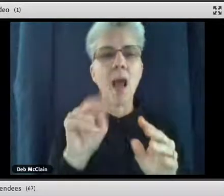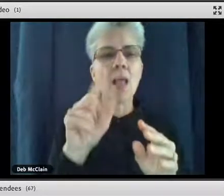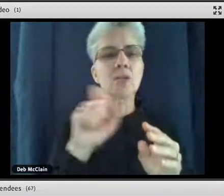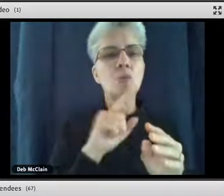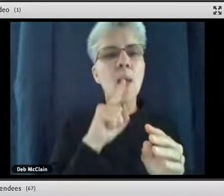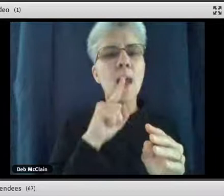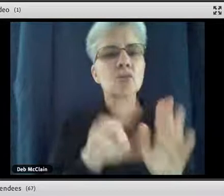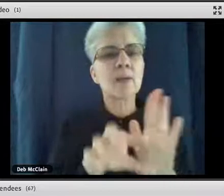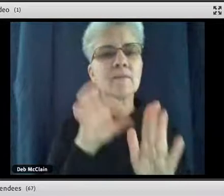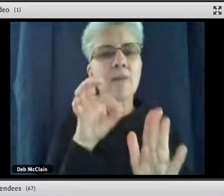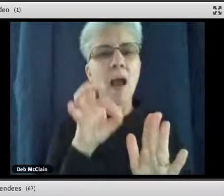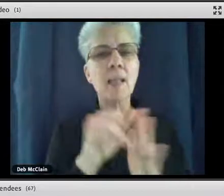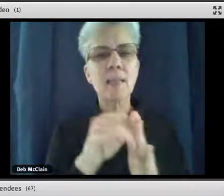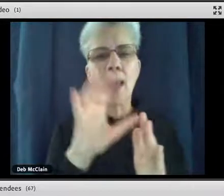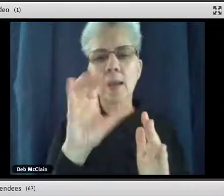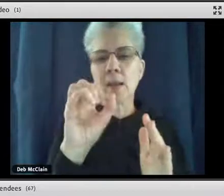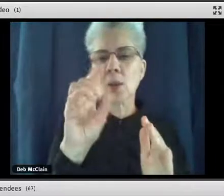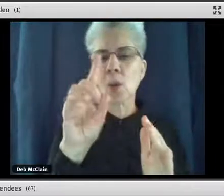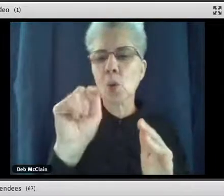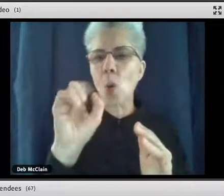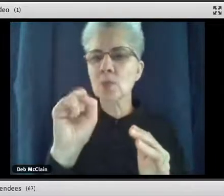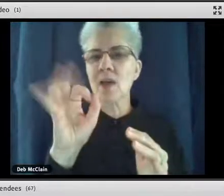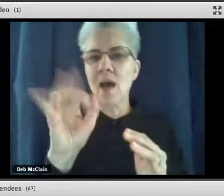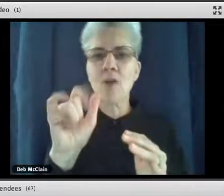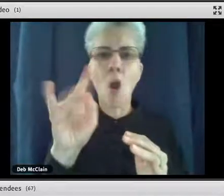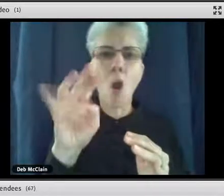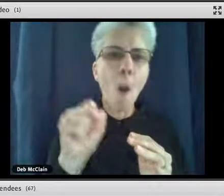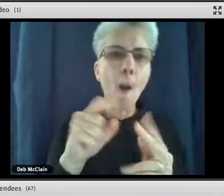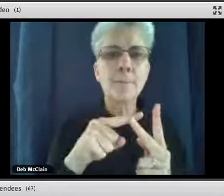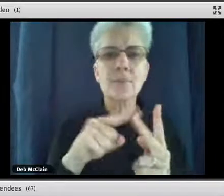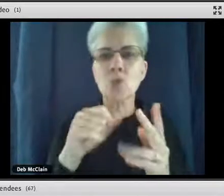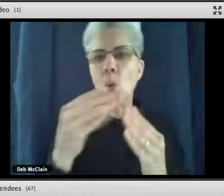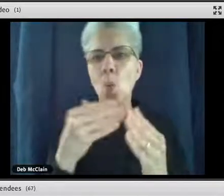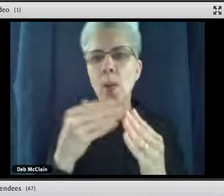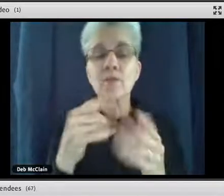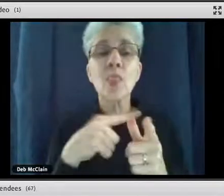to make that clear. So unless you do actually find, like, coats of arms